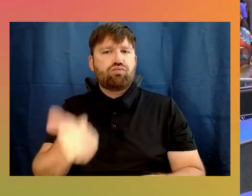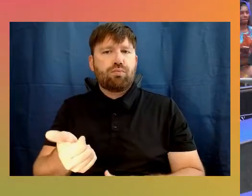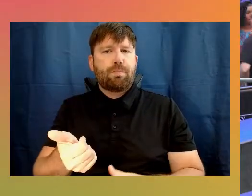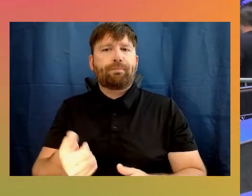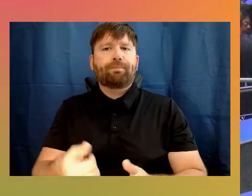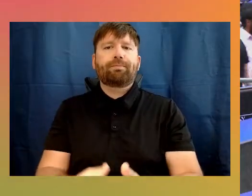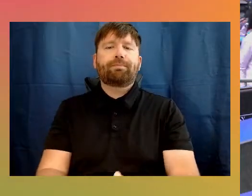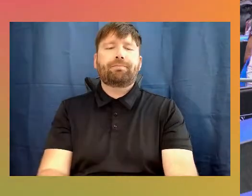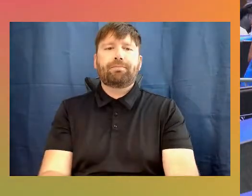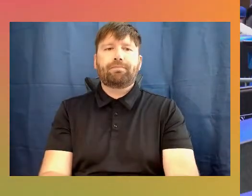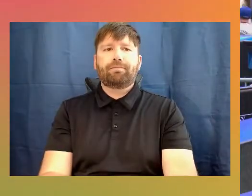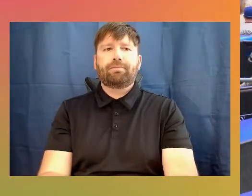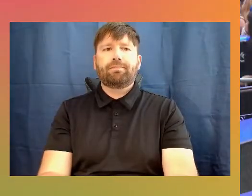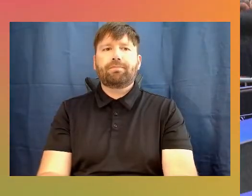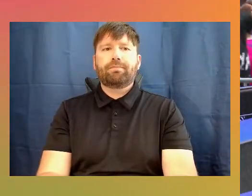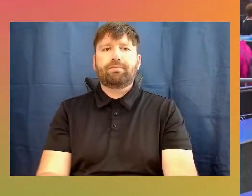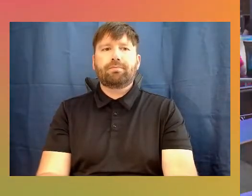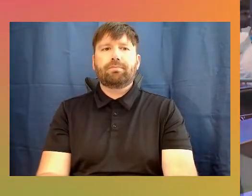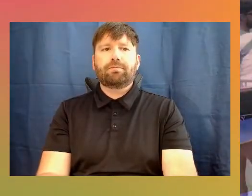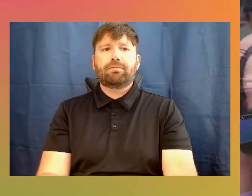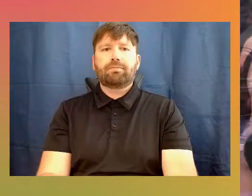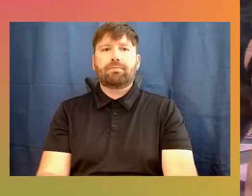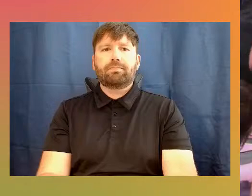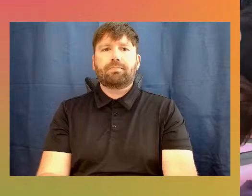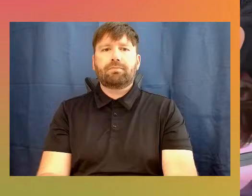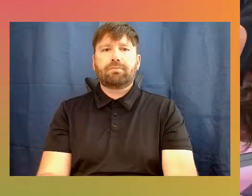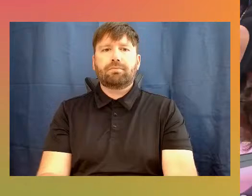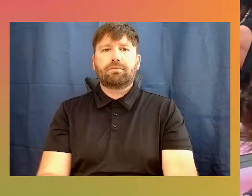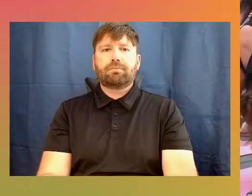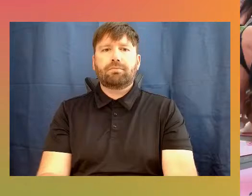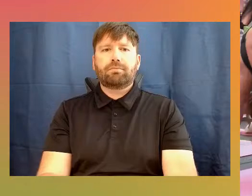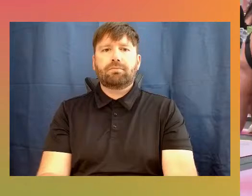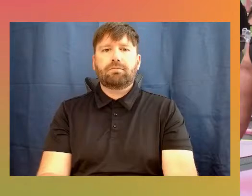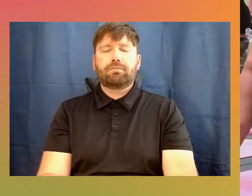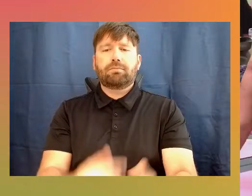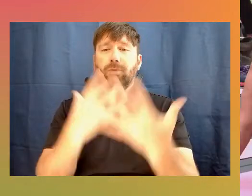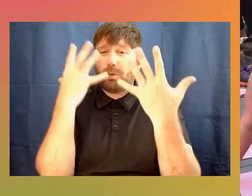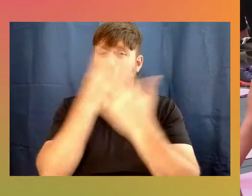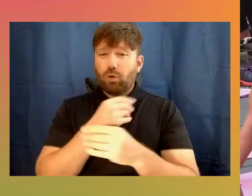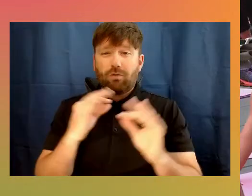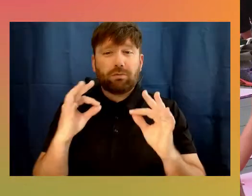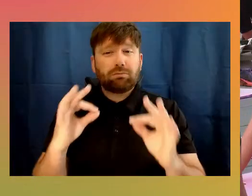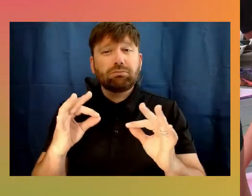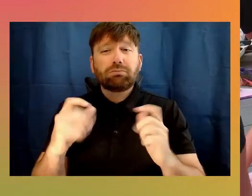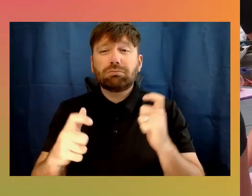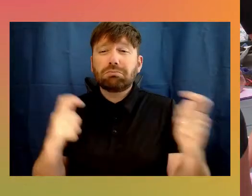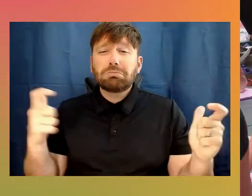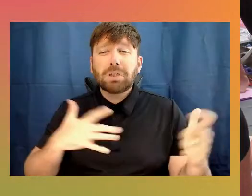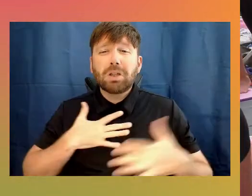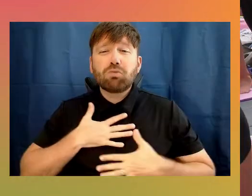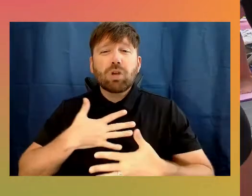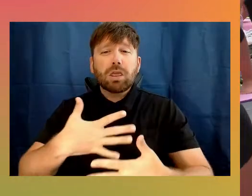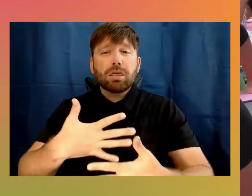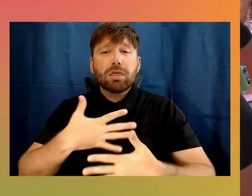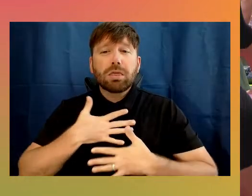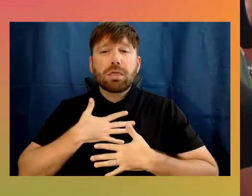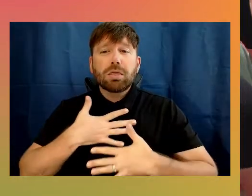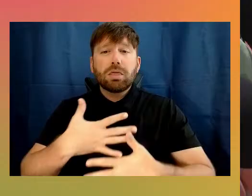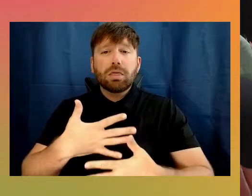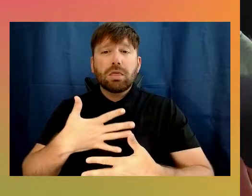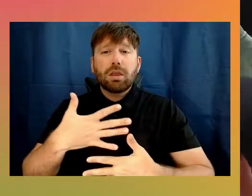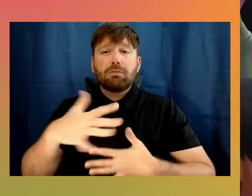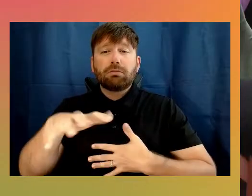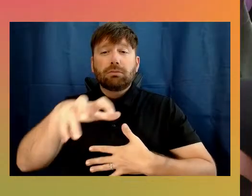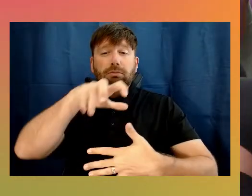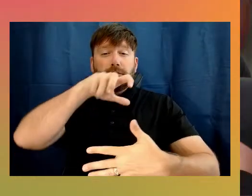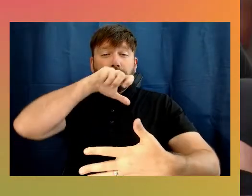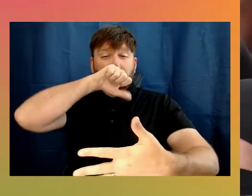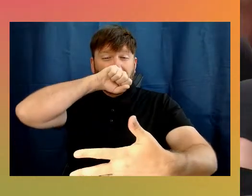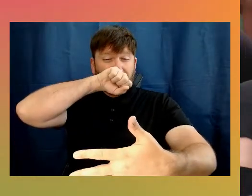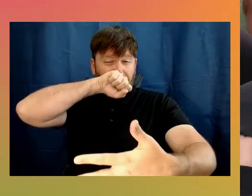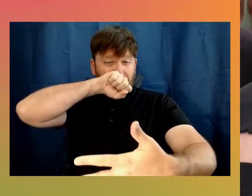OR YOU CAN GO STRAIGHT TO